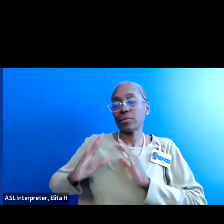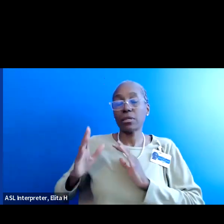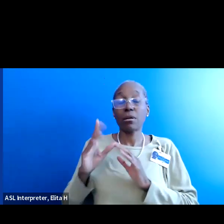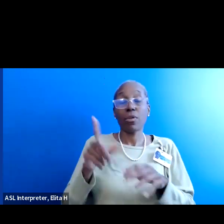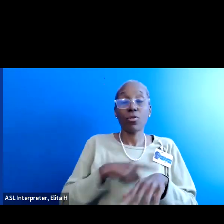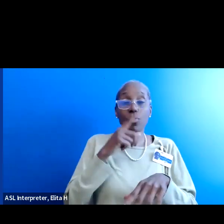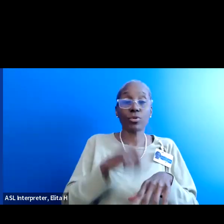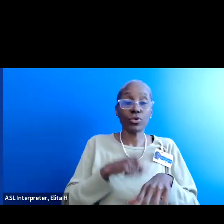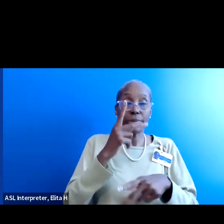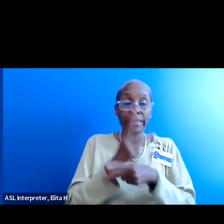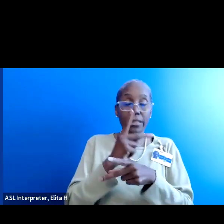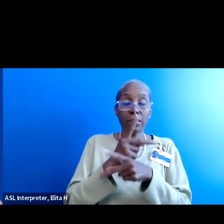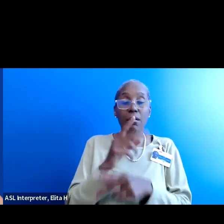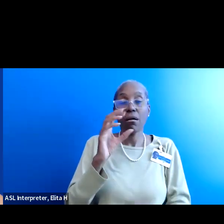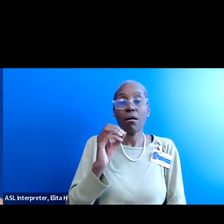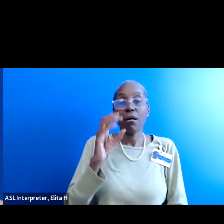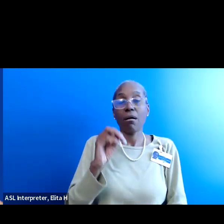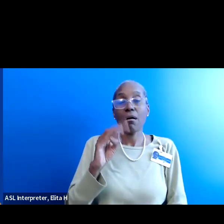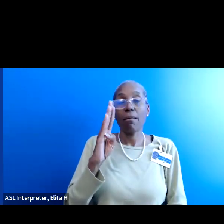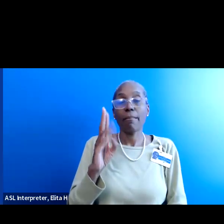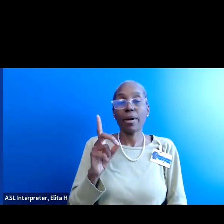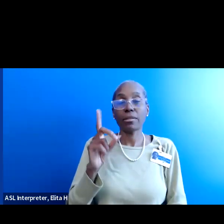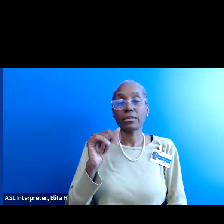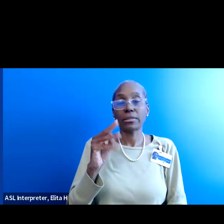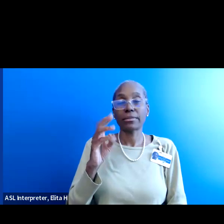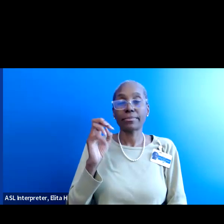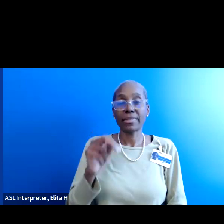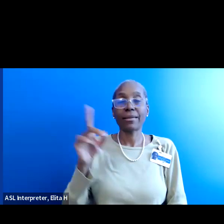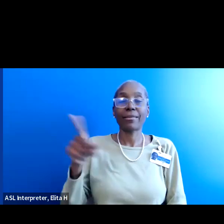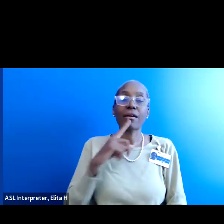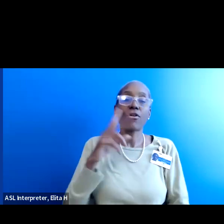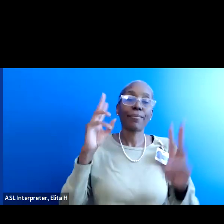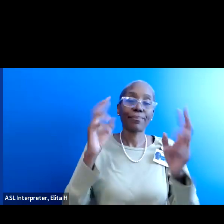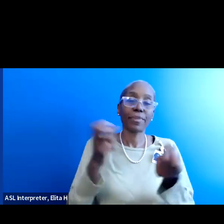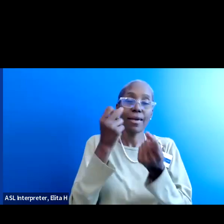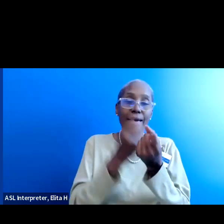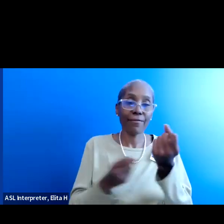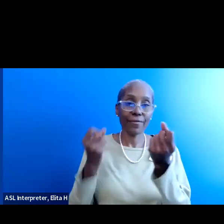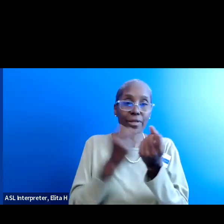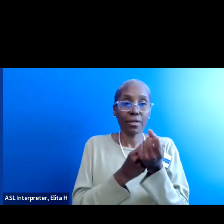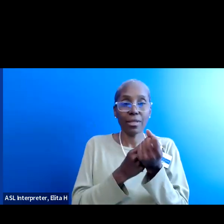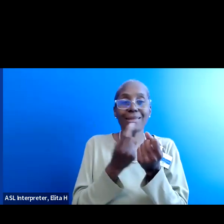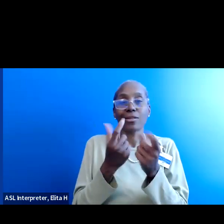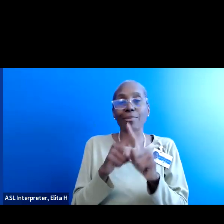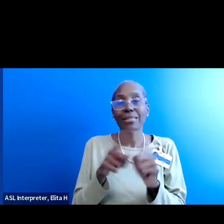Ombudsman Program, representatives of the program, they are an advocate ombudsman. So it's a little different and I'll explain that.